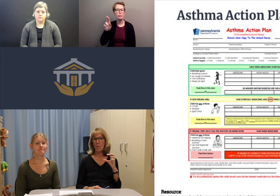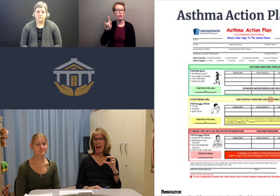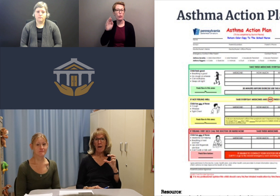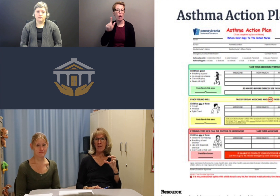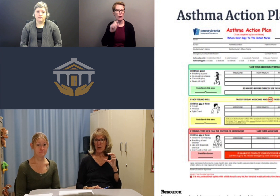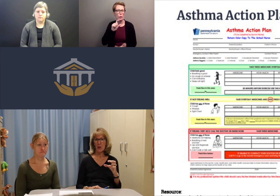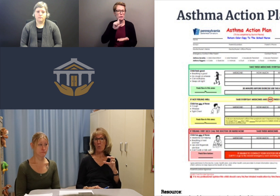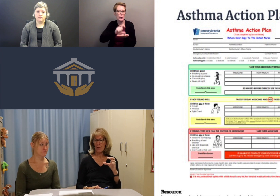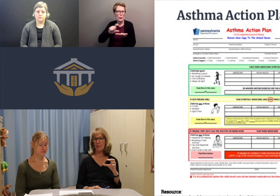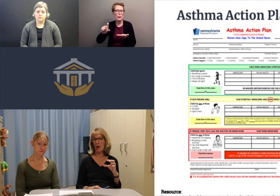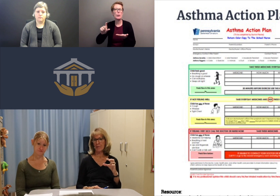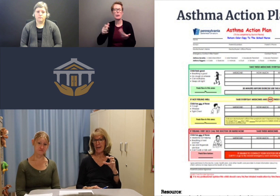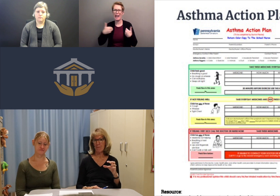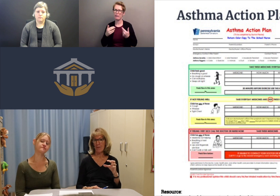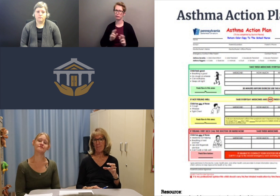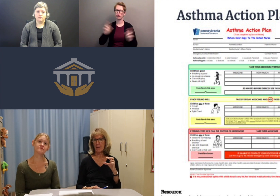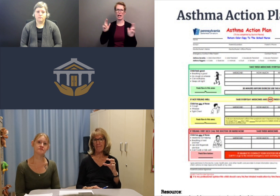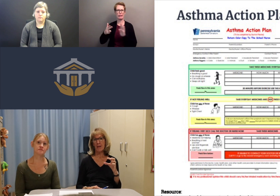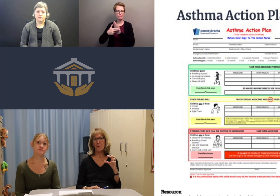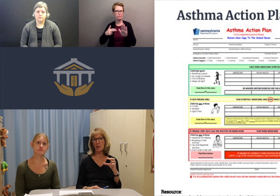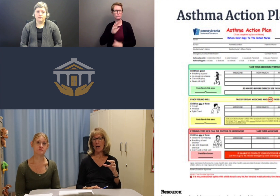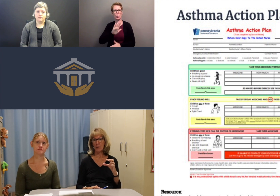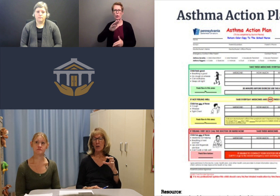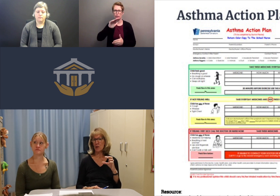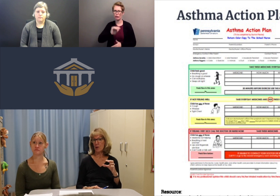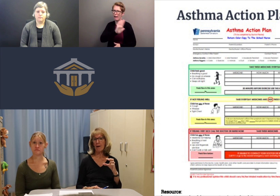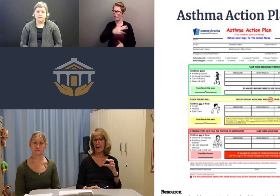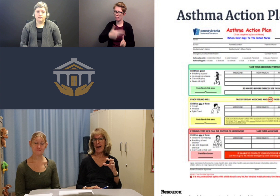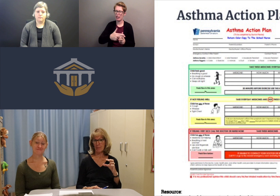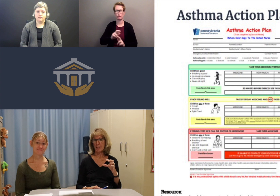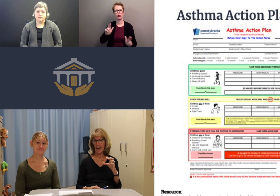we have them here with your child's name on them if, if your child should have an asthma attack.